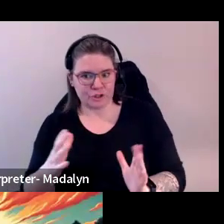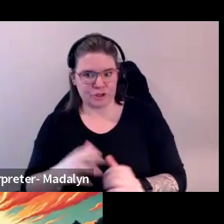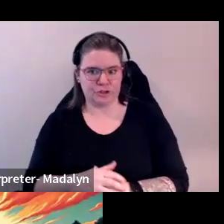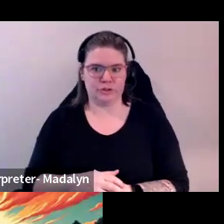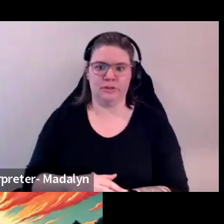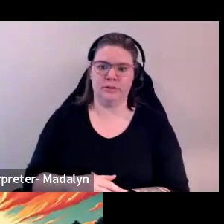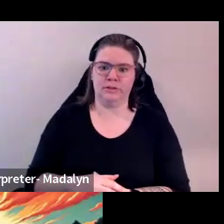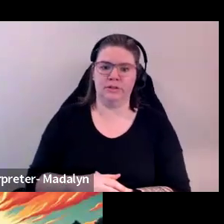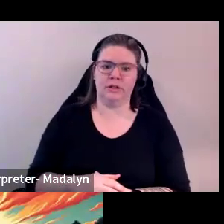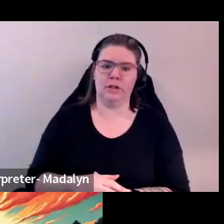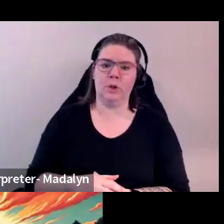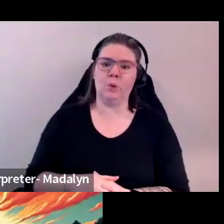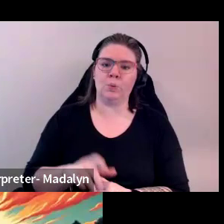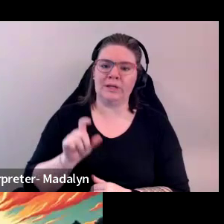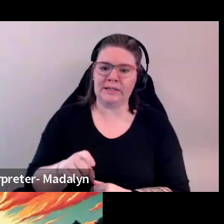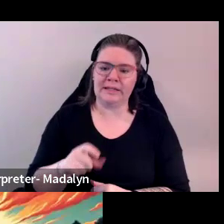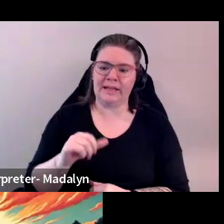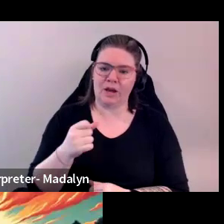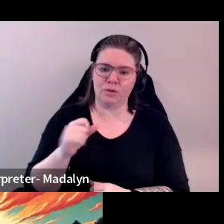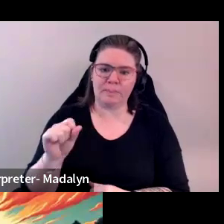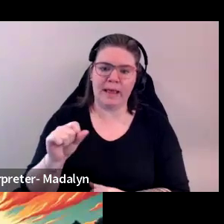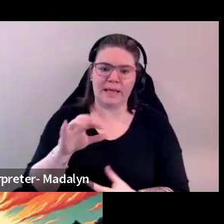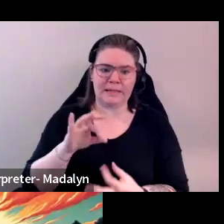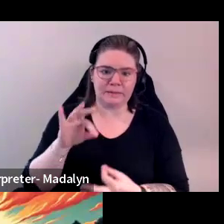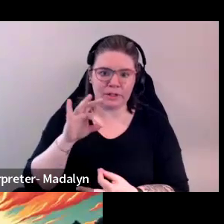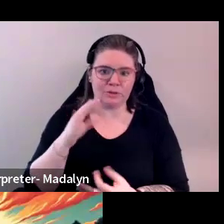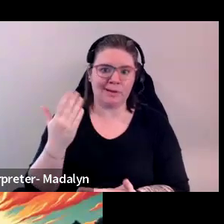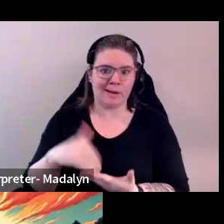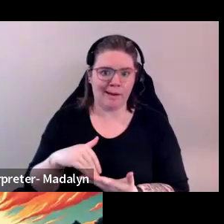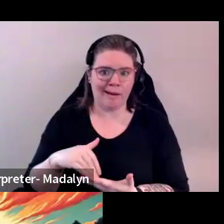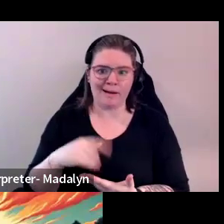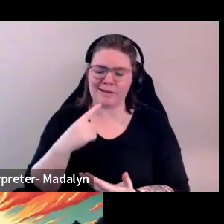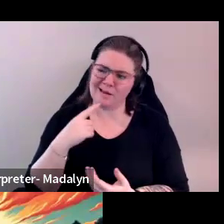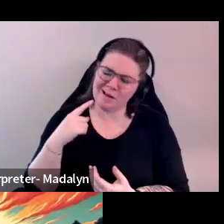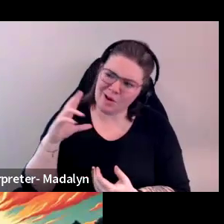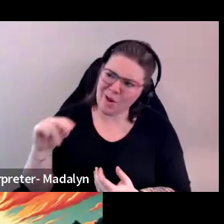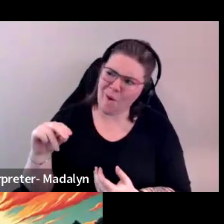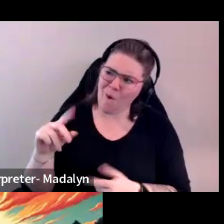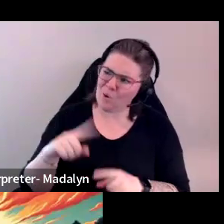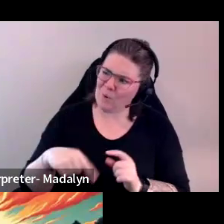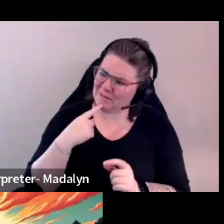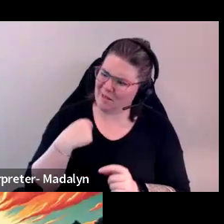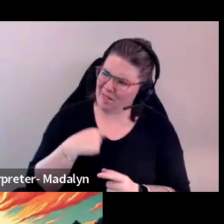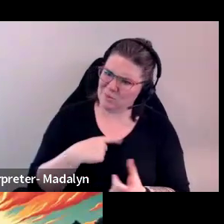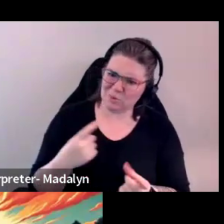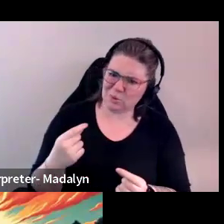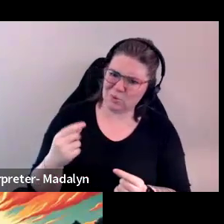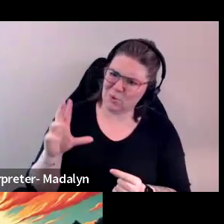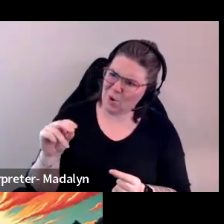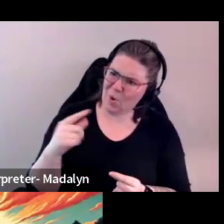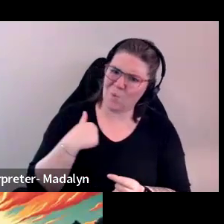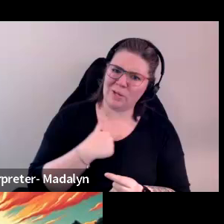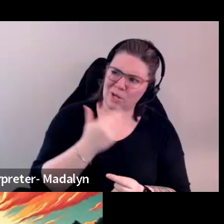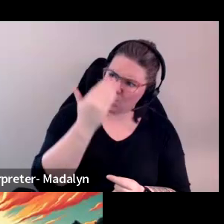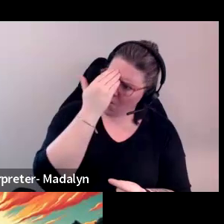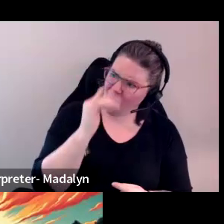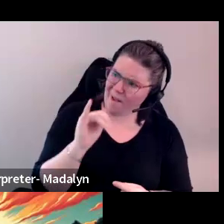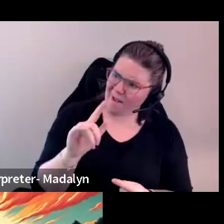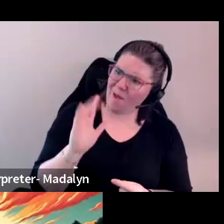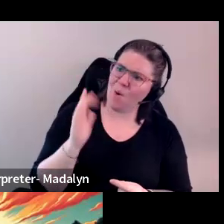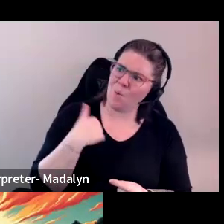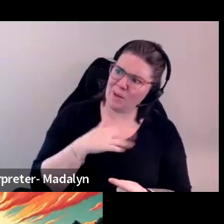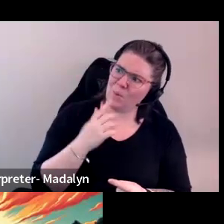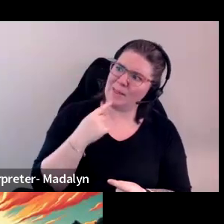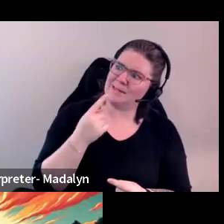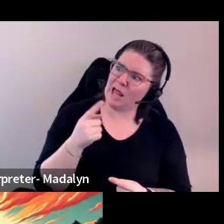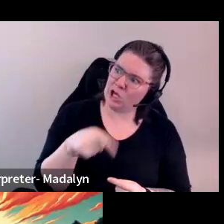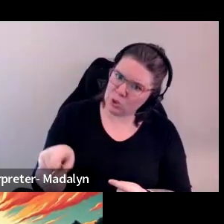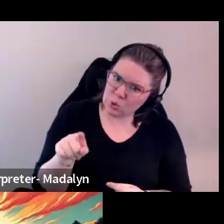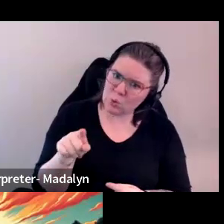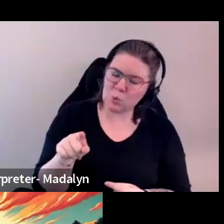Don Dew: We need those rebellious spirits again, saying, No, you don't tell us what to do. We know what Il is, we will tell you, and we will actually